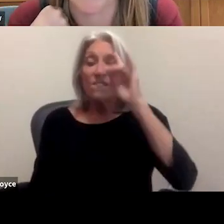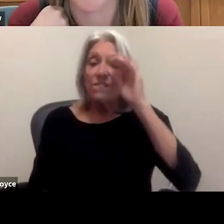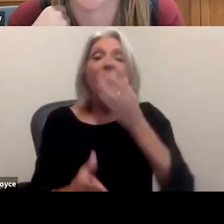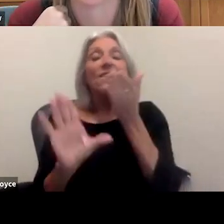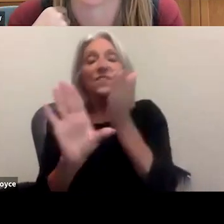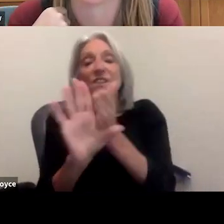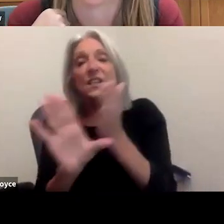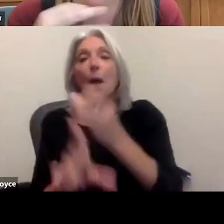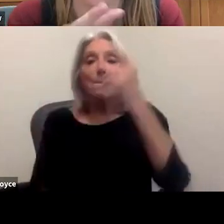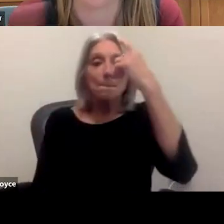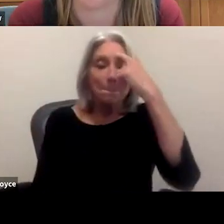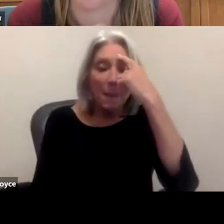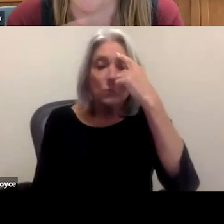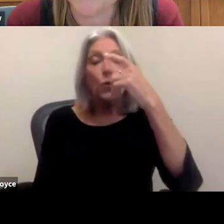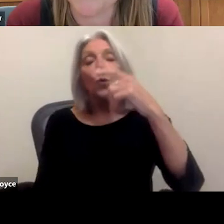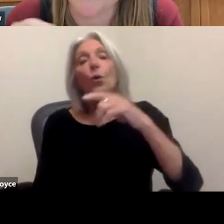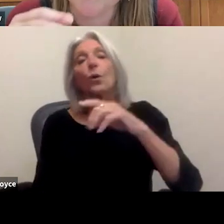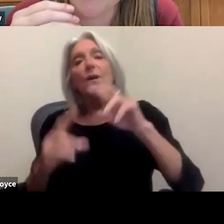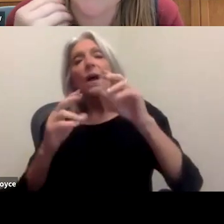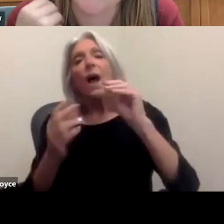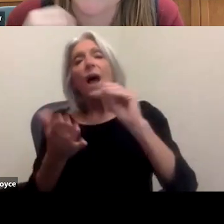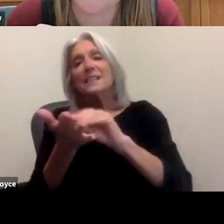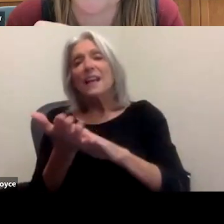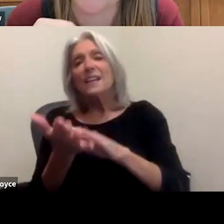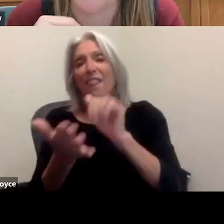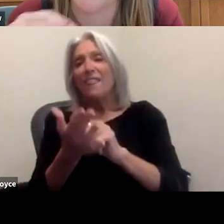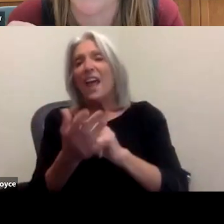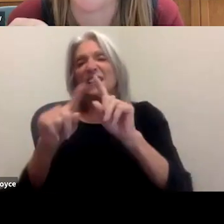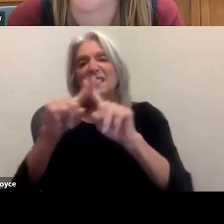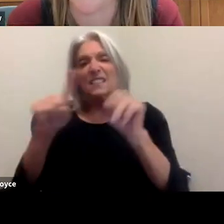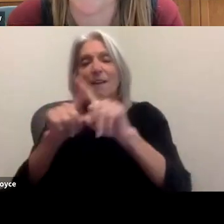mental texting. These are the roots of eugenics-- history, geology,